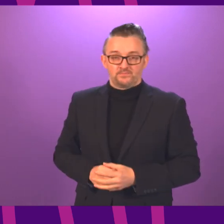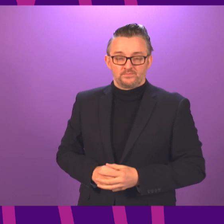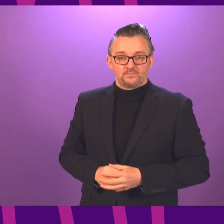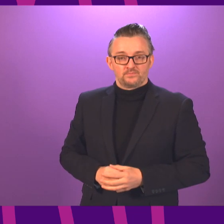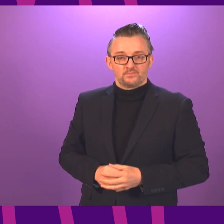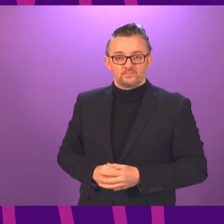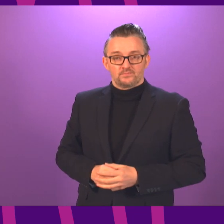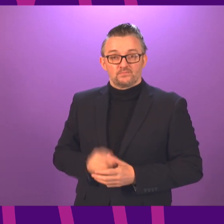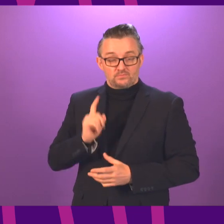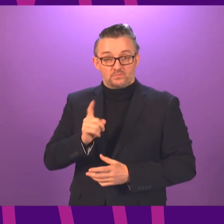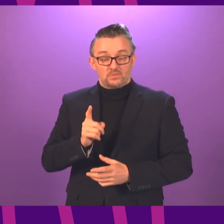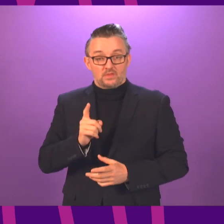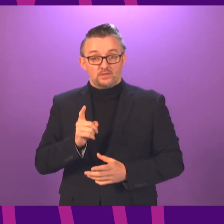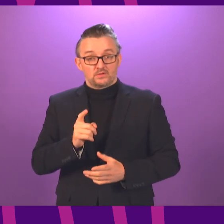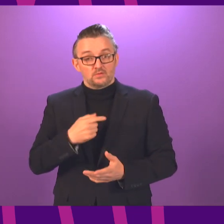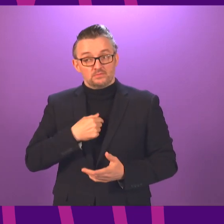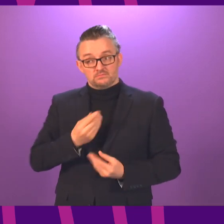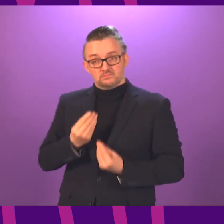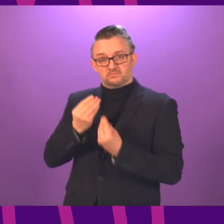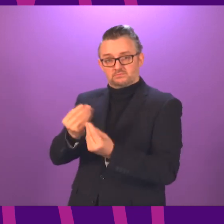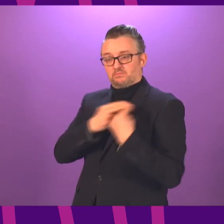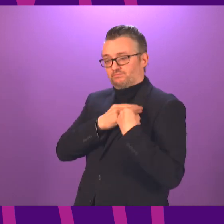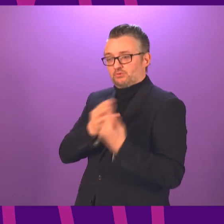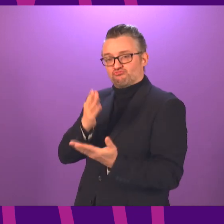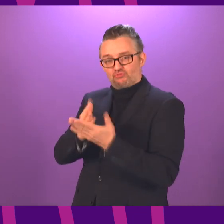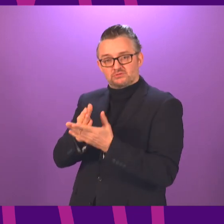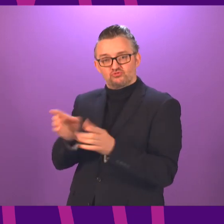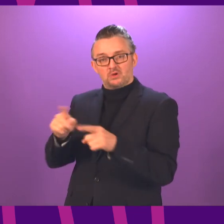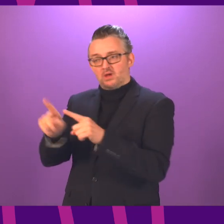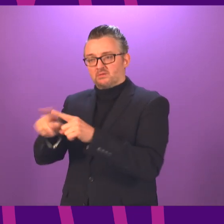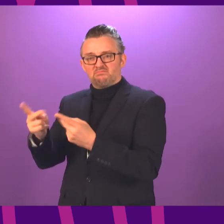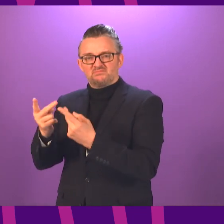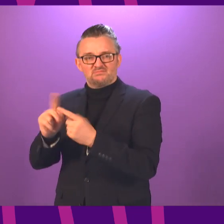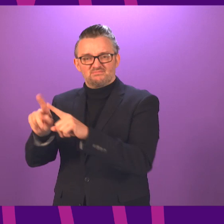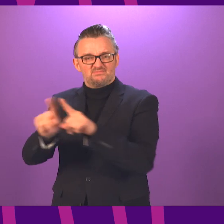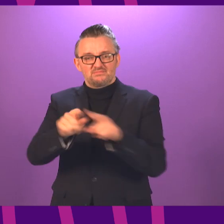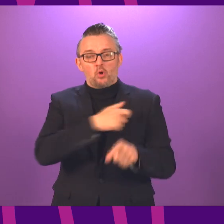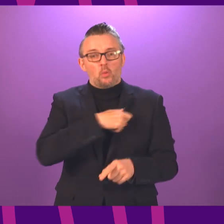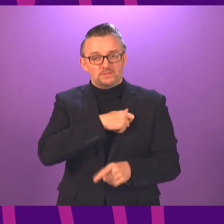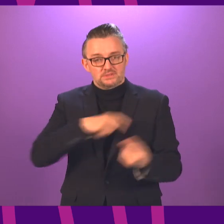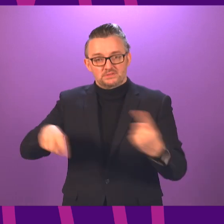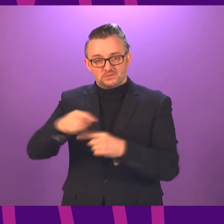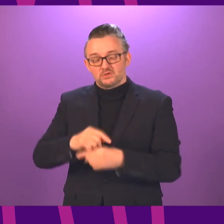it can. That is the trust that we give to every other committee of the Parliament.